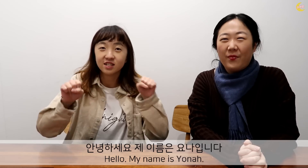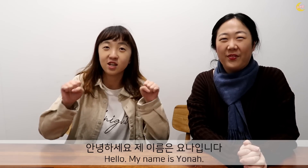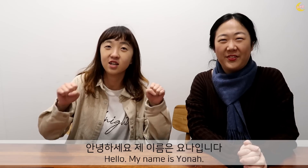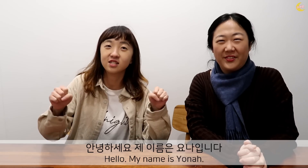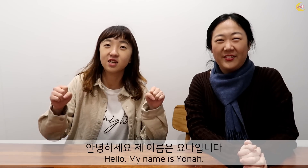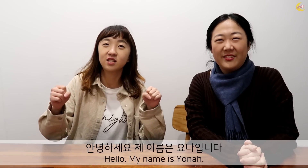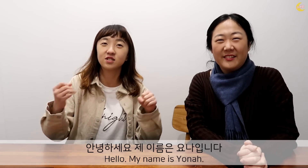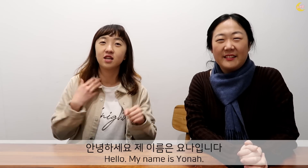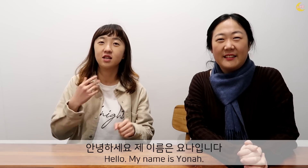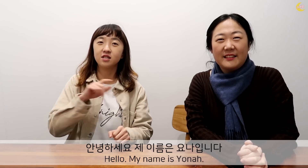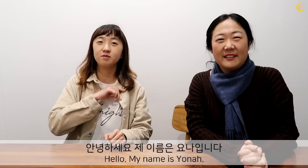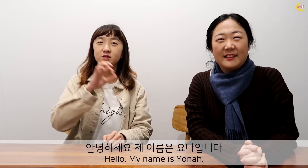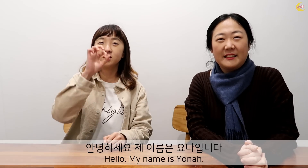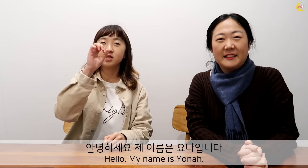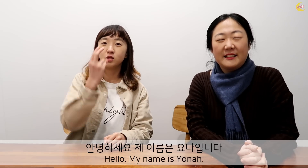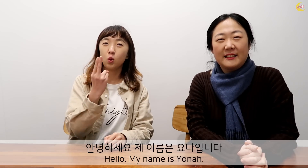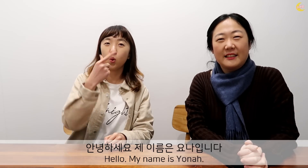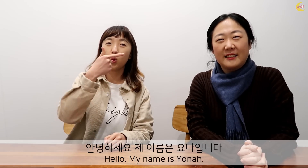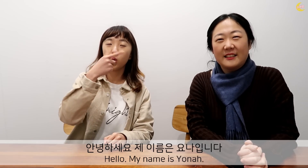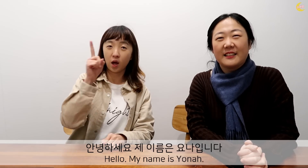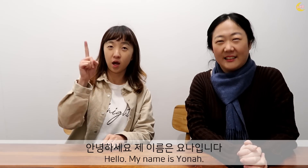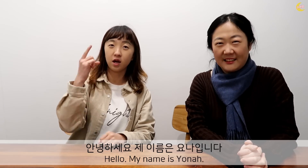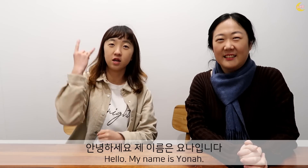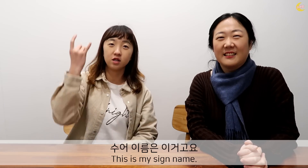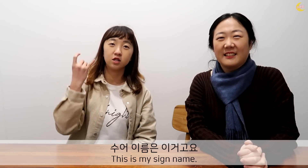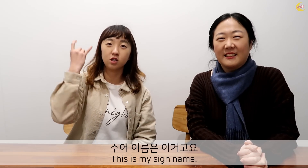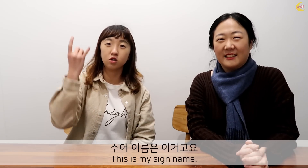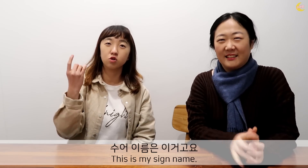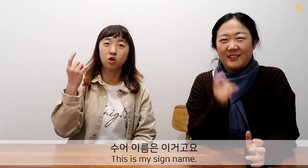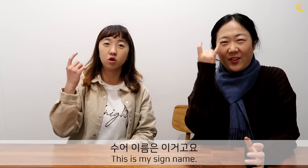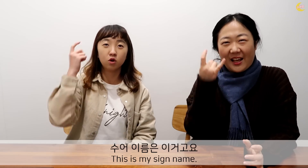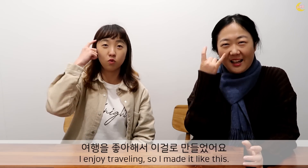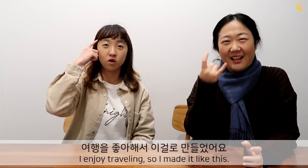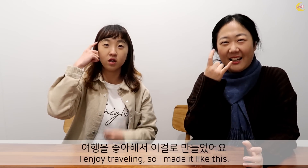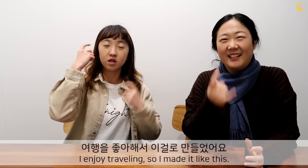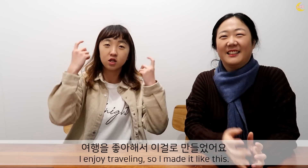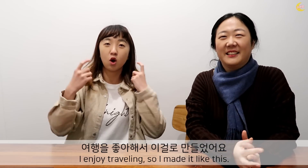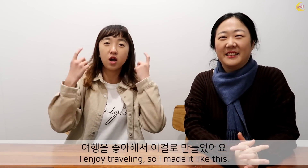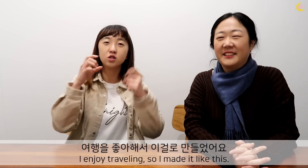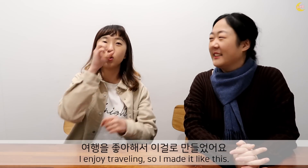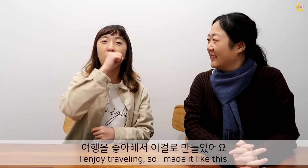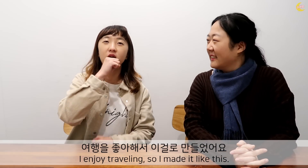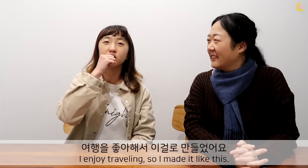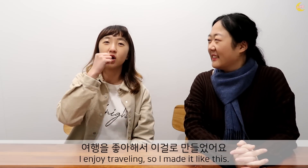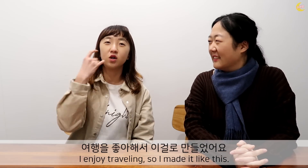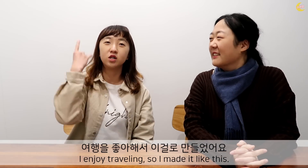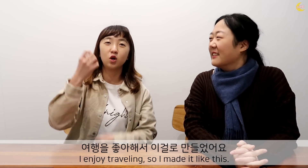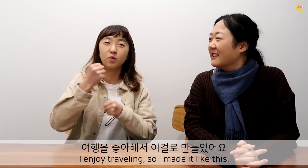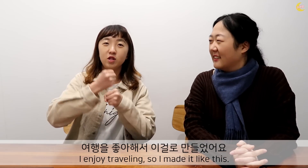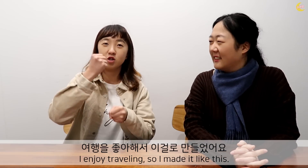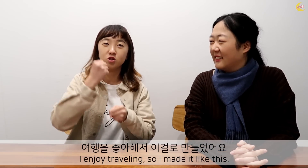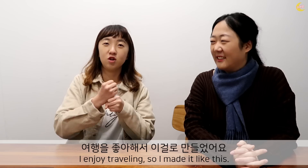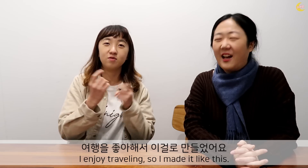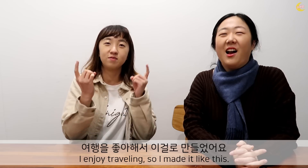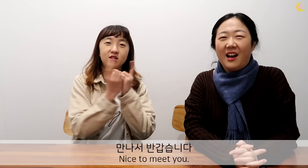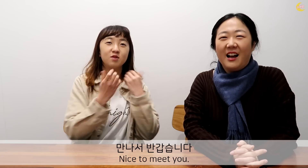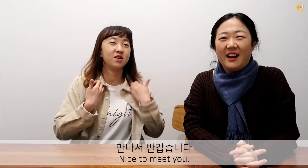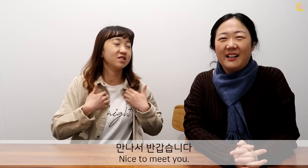Hello. My name is Yonah. This is my sign name. I enjoy traveling, so I made it like this.